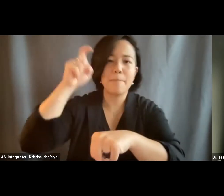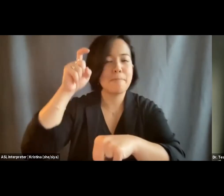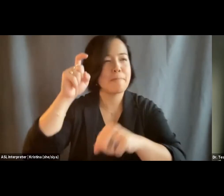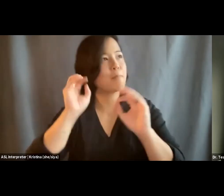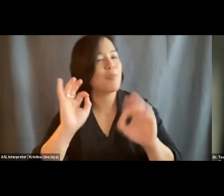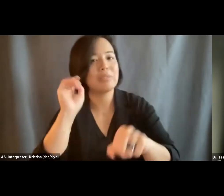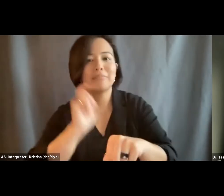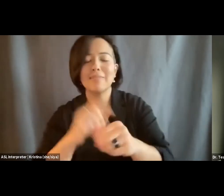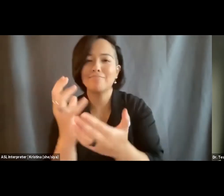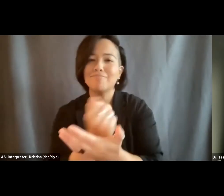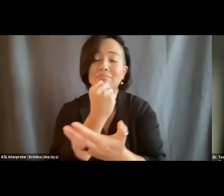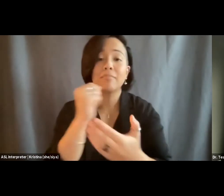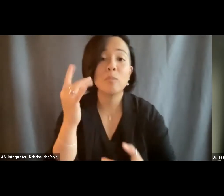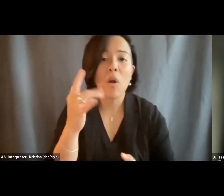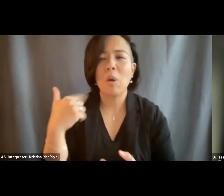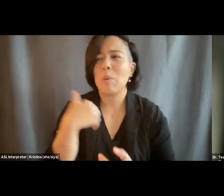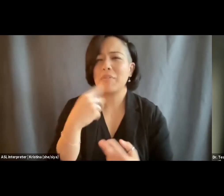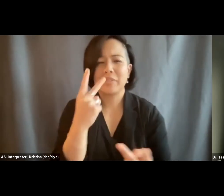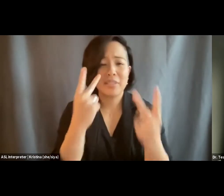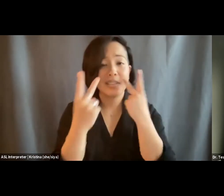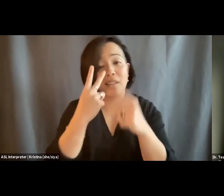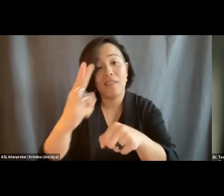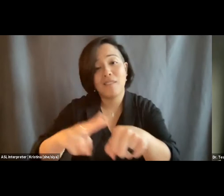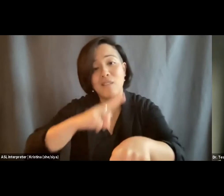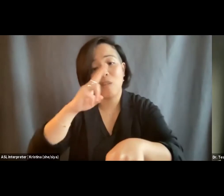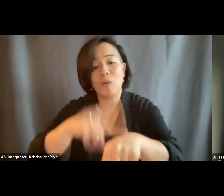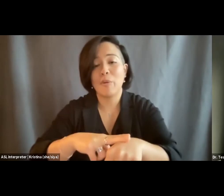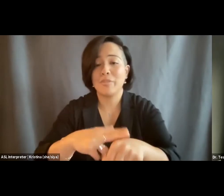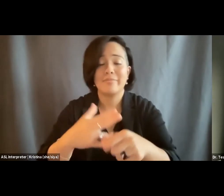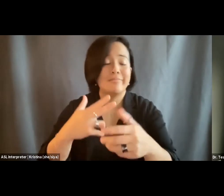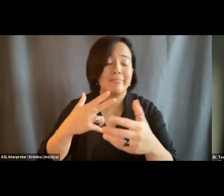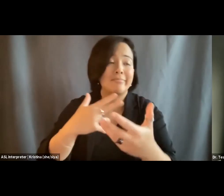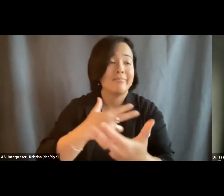you know, we have seen of course, throughout the many decades, all kinds of disparities, gender disparities when it comes